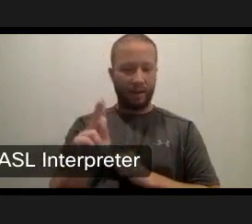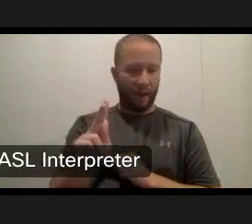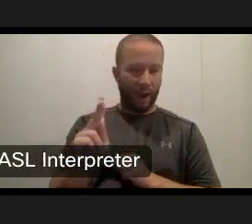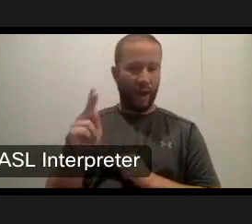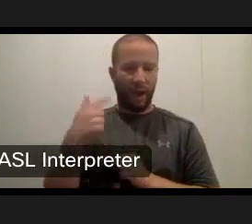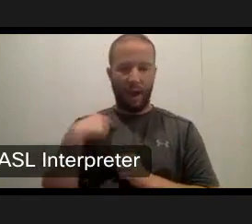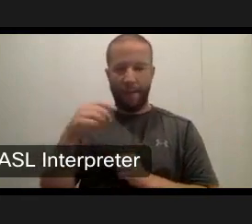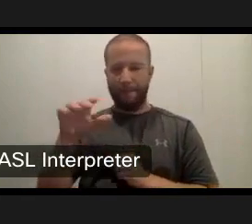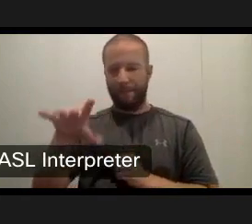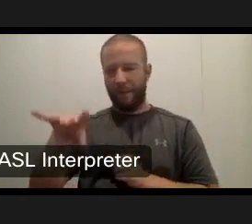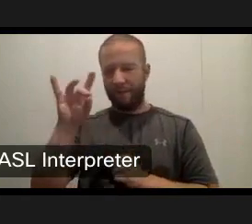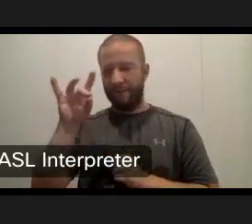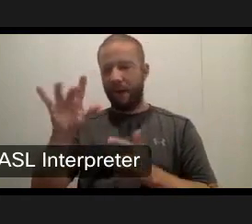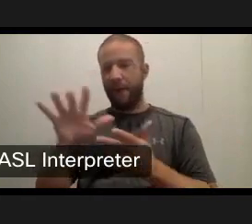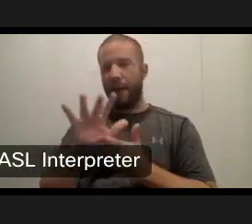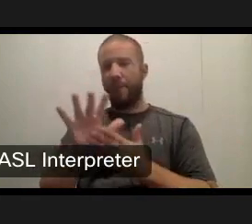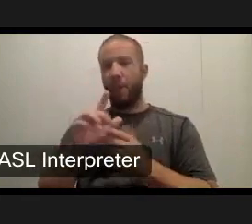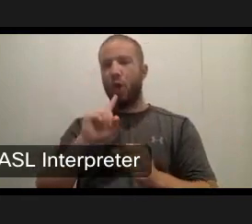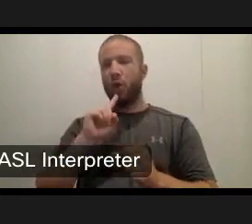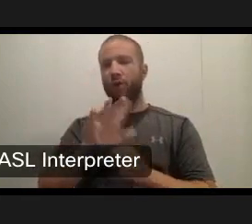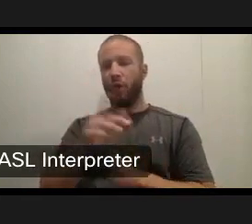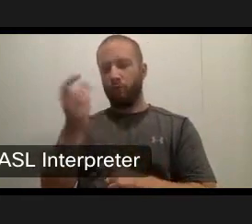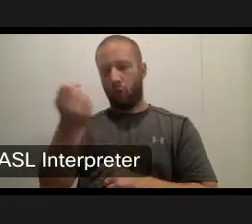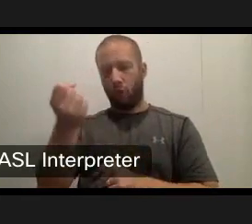the right spreadsheet to make sure I have the numbers to back that up but looking at